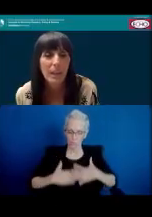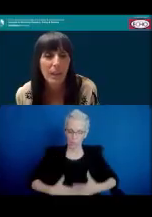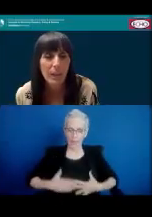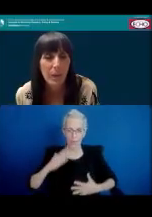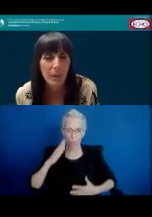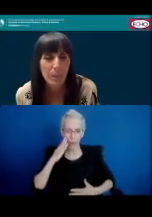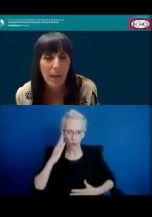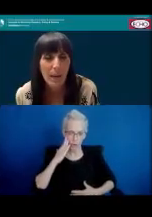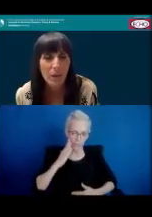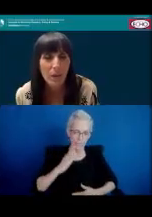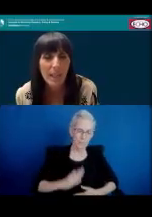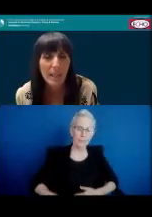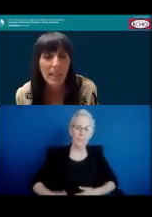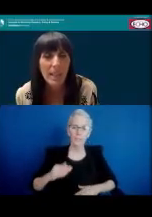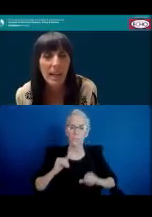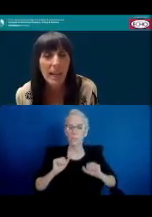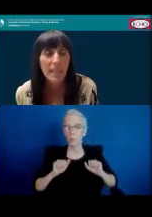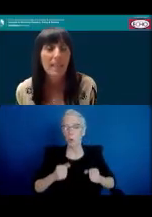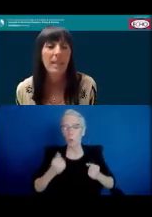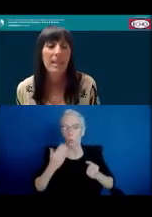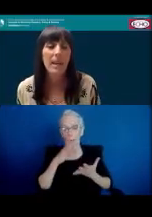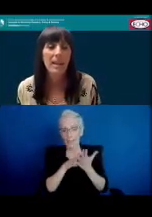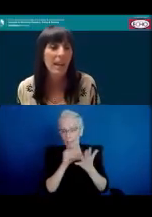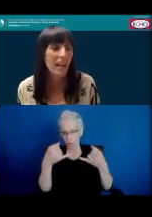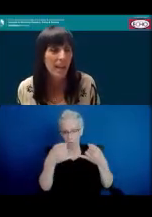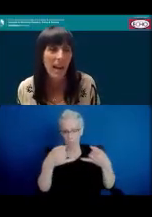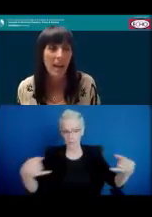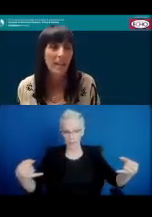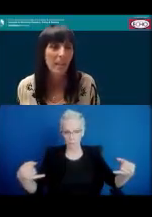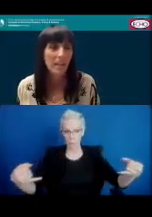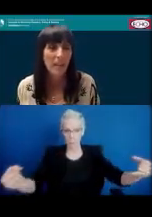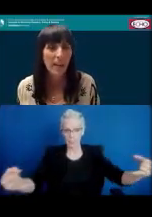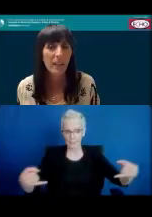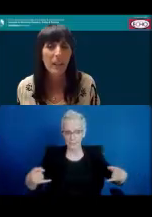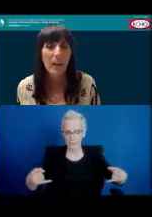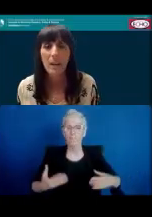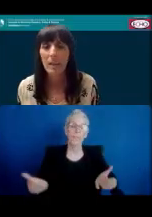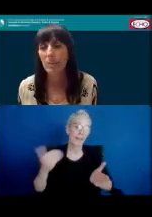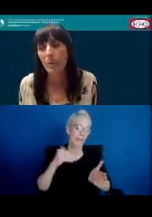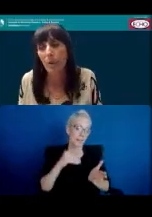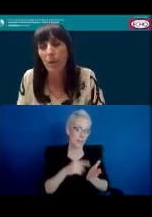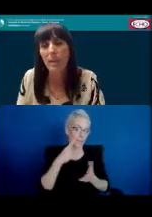learn those boundaries, and again, as a provider, our role